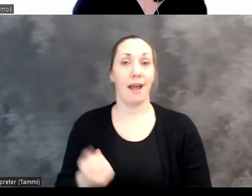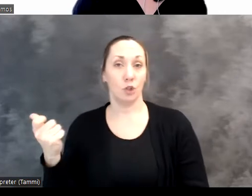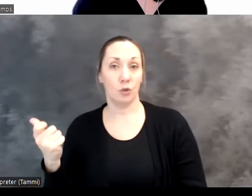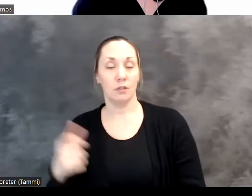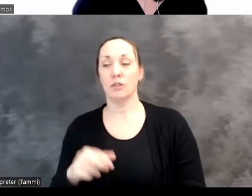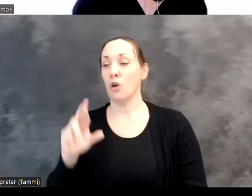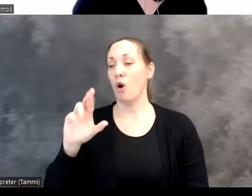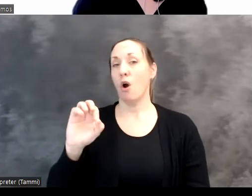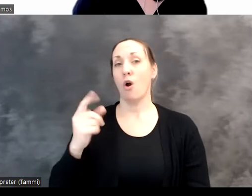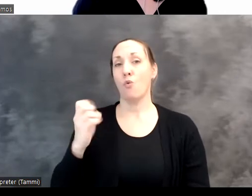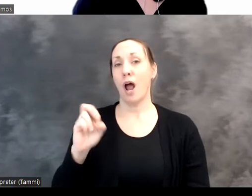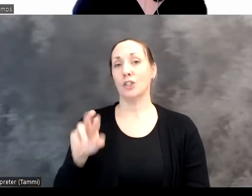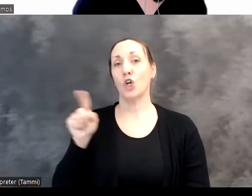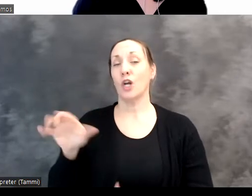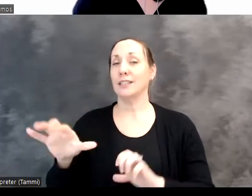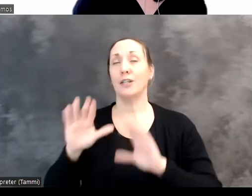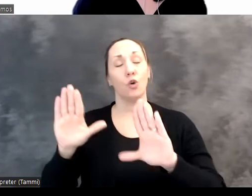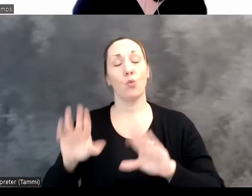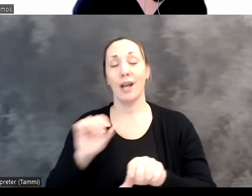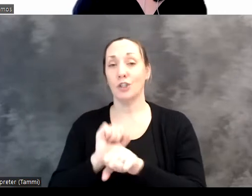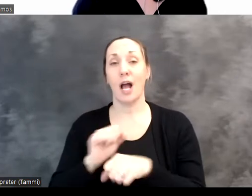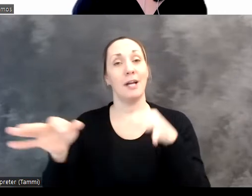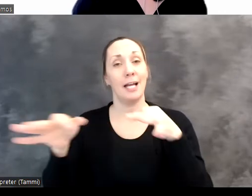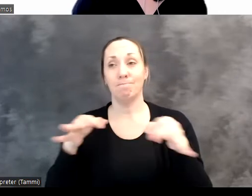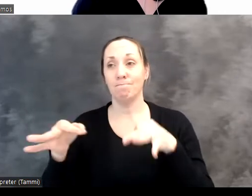sites, nuclear points if you will of inclusion and exclusion